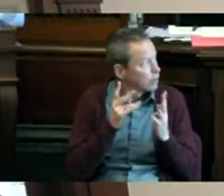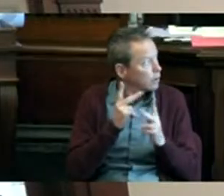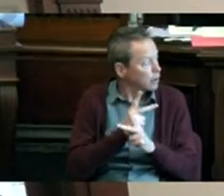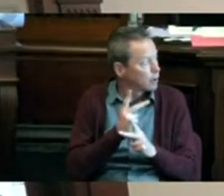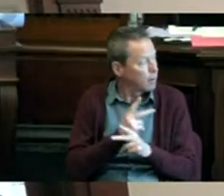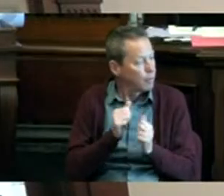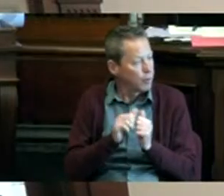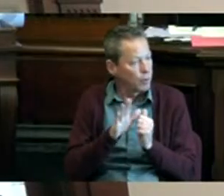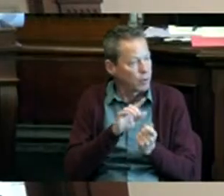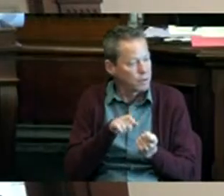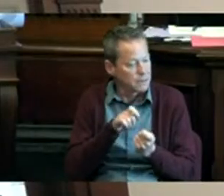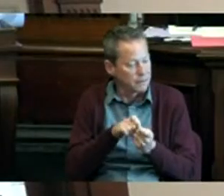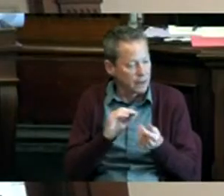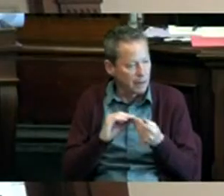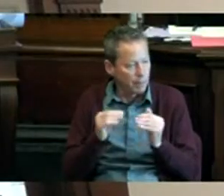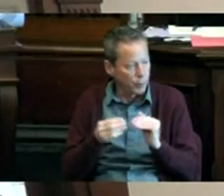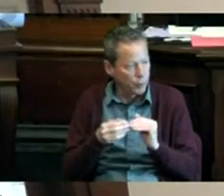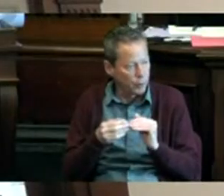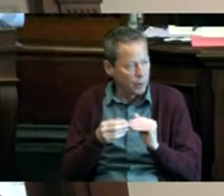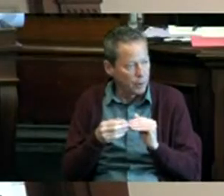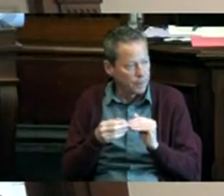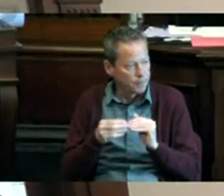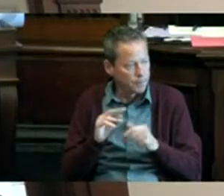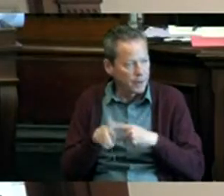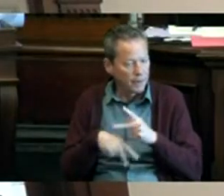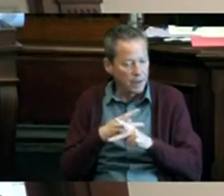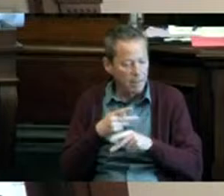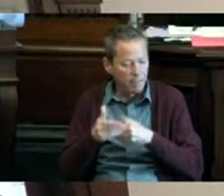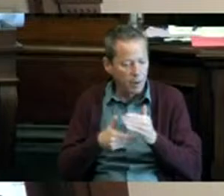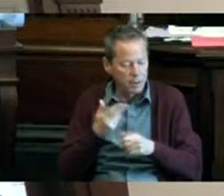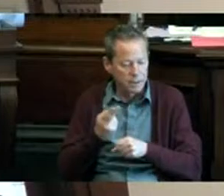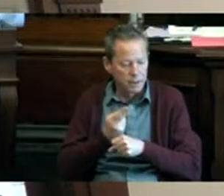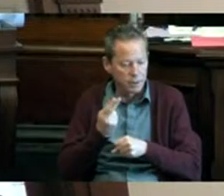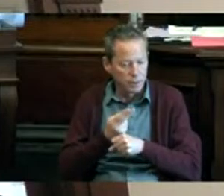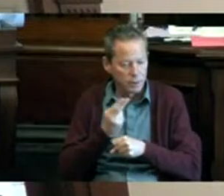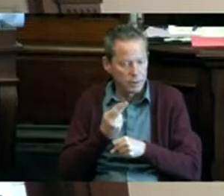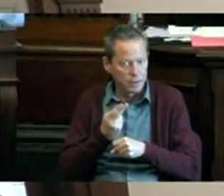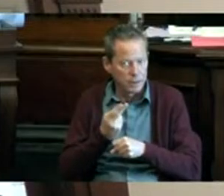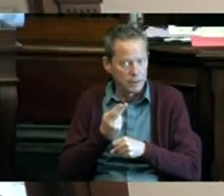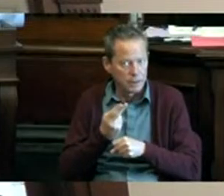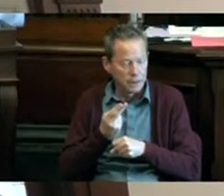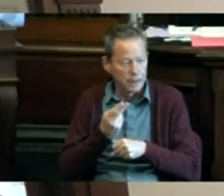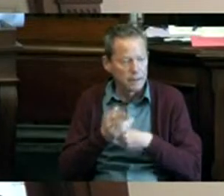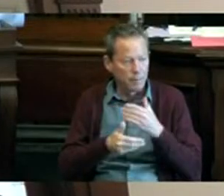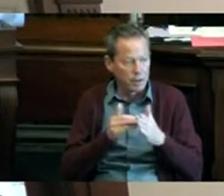The what I'm talking about is the way that you come up with